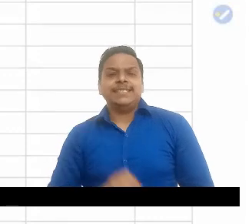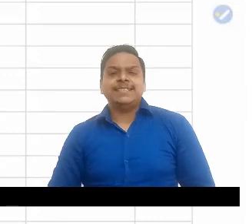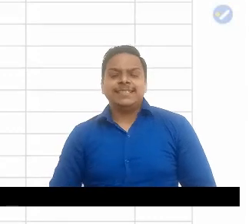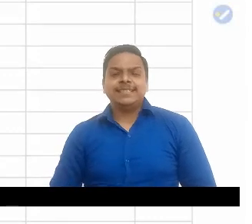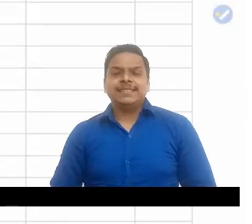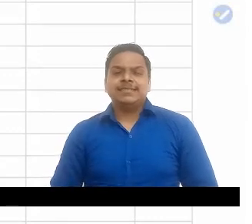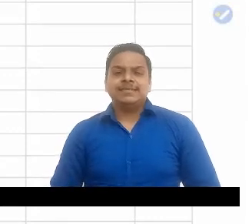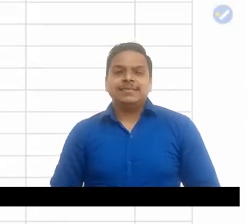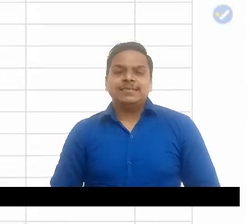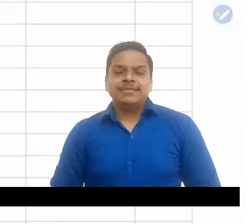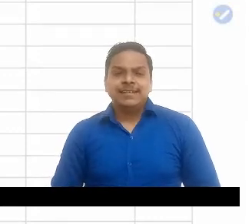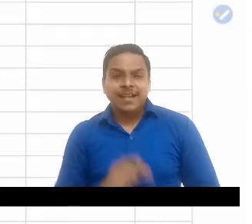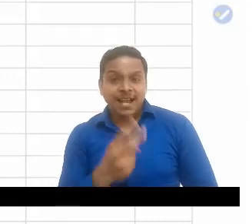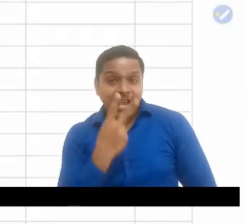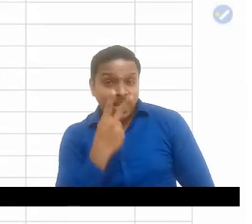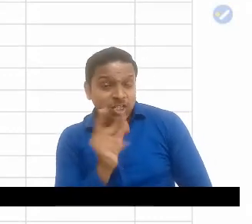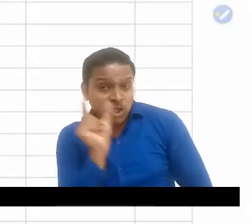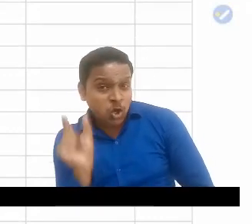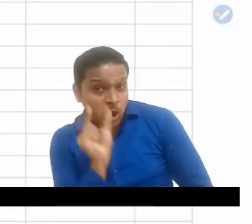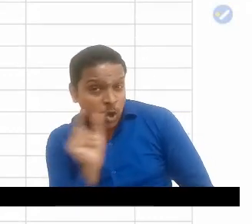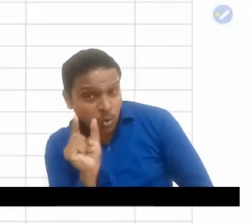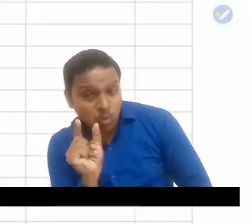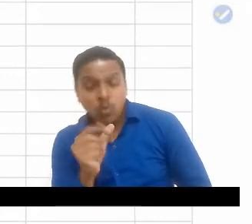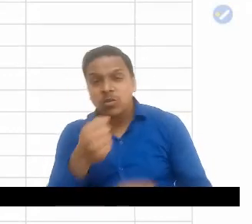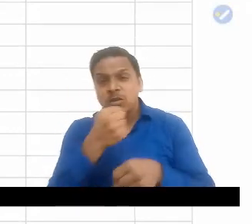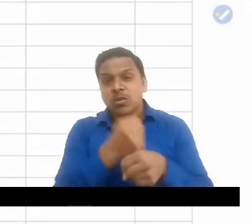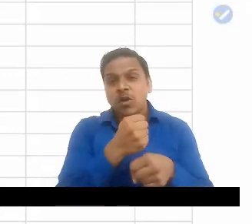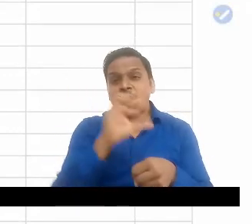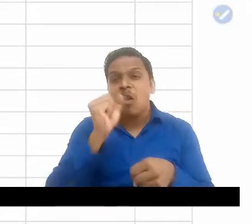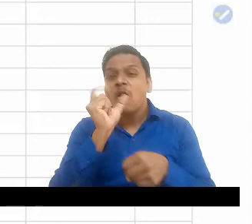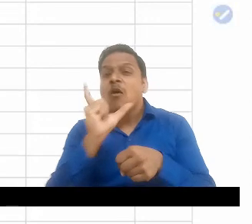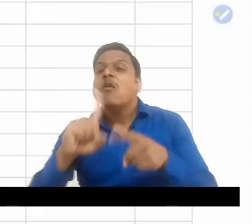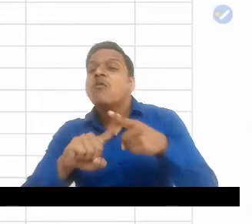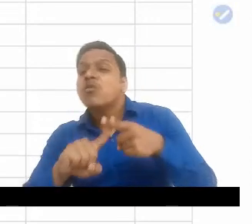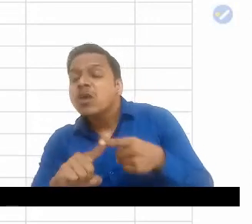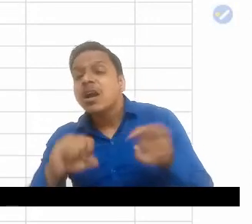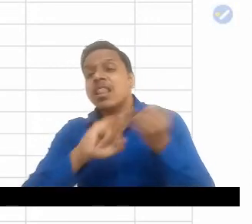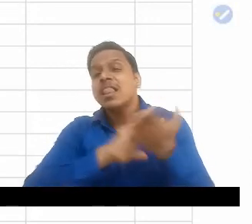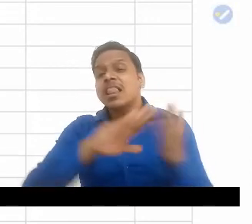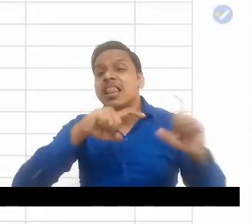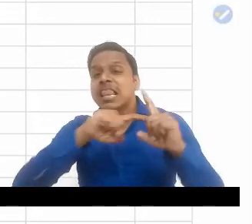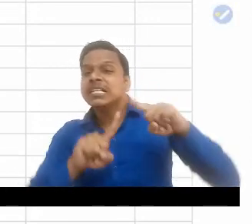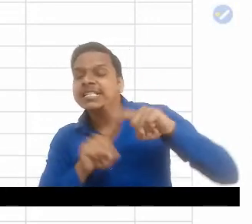I have created. Now this is a use of Google spreadsheet wherein you can add data, and